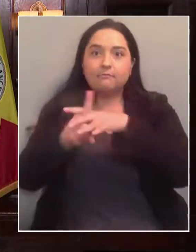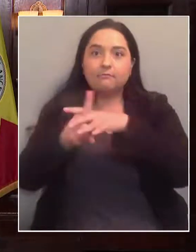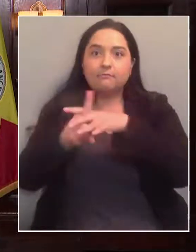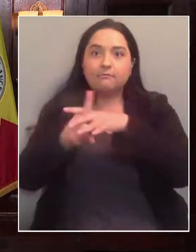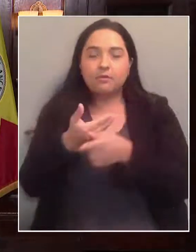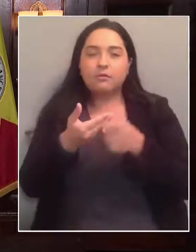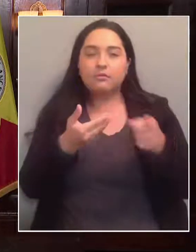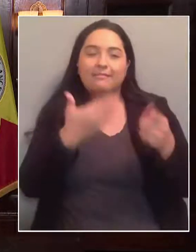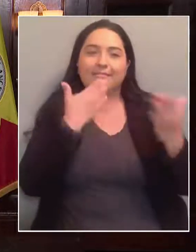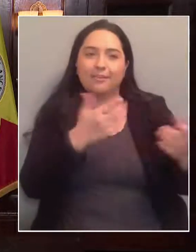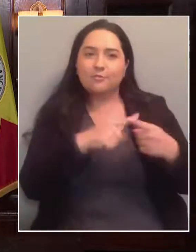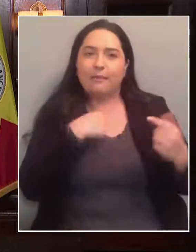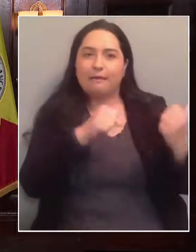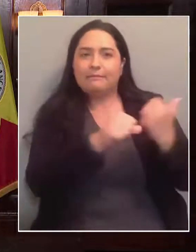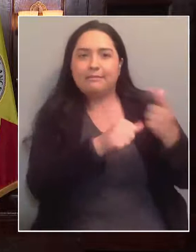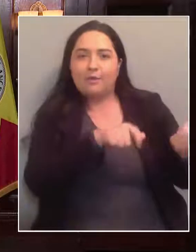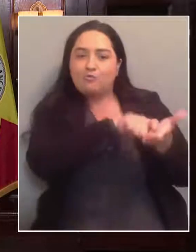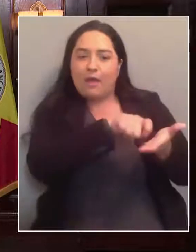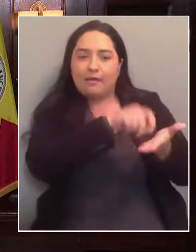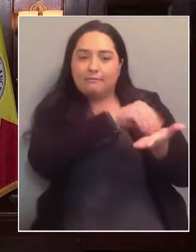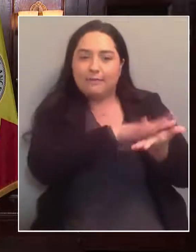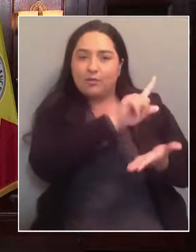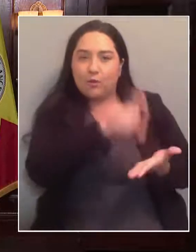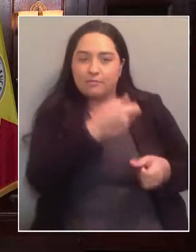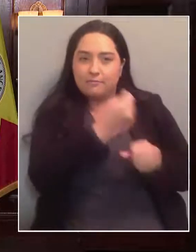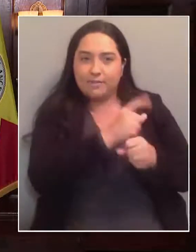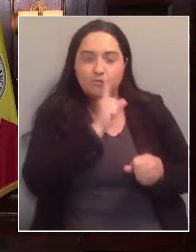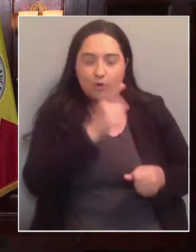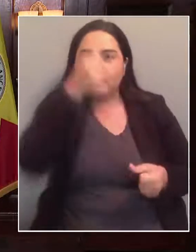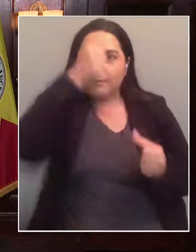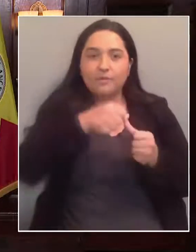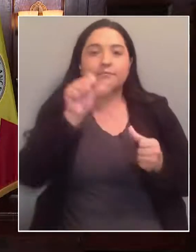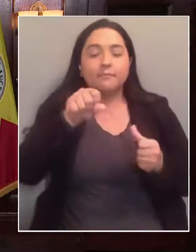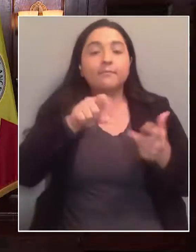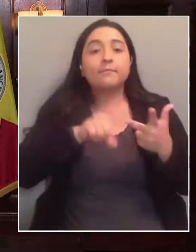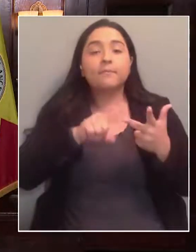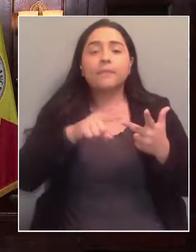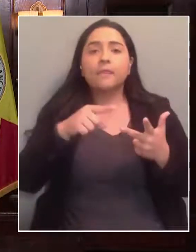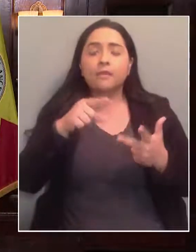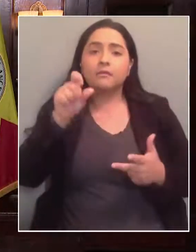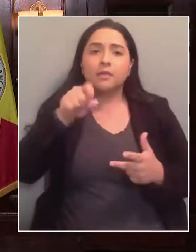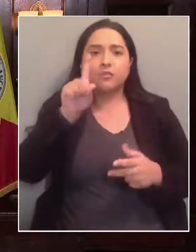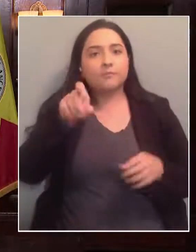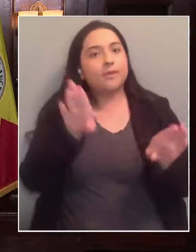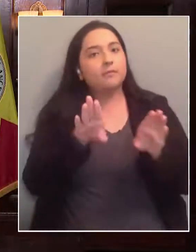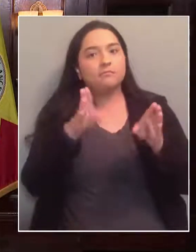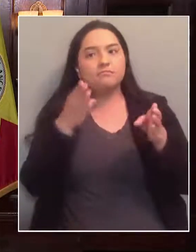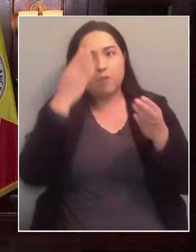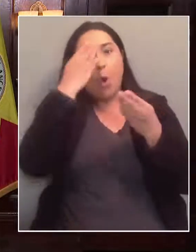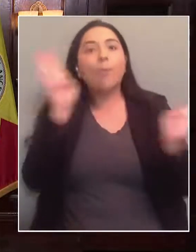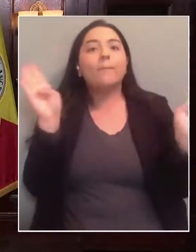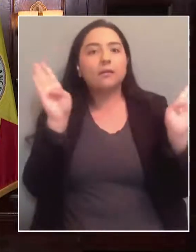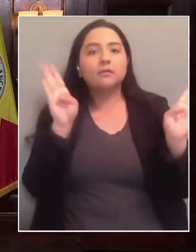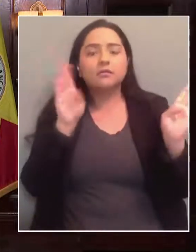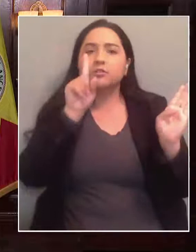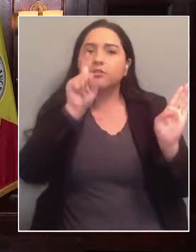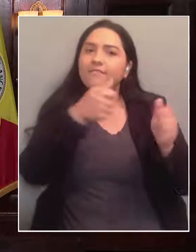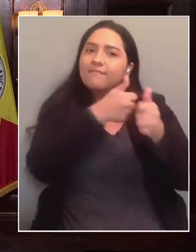SO I DON'T LOSE THEM. GIVEN THE VARIANT, WE HAVE TO BE OPEN AND I WILL ALWAYS FOLLOW THE ADVISE OF OUR PUBLIC